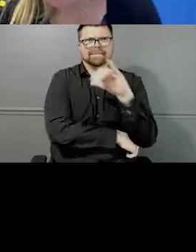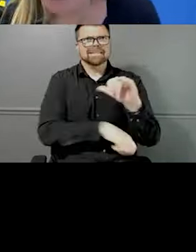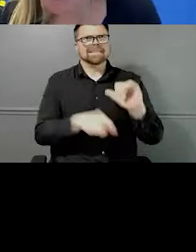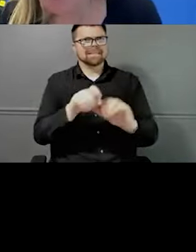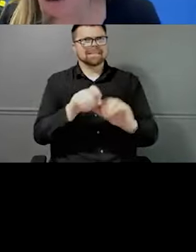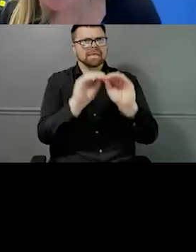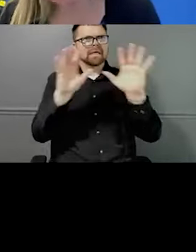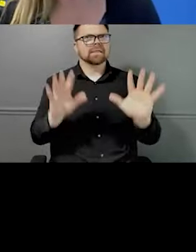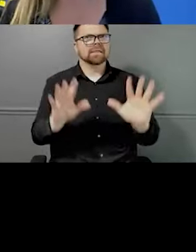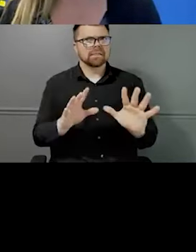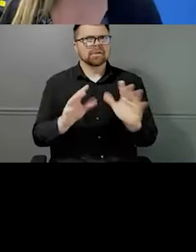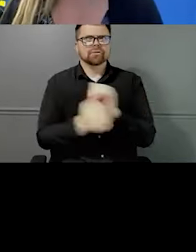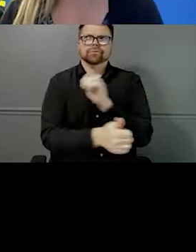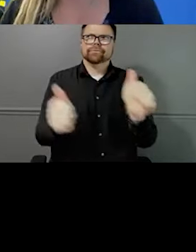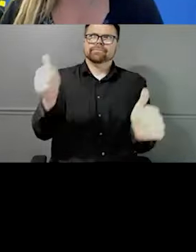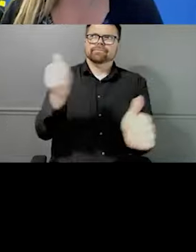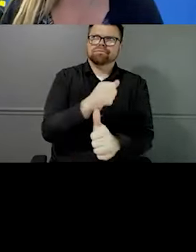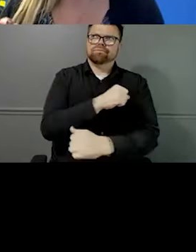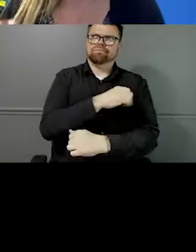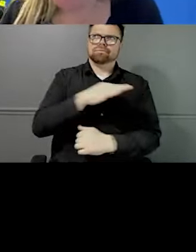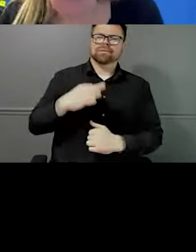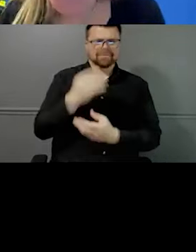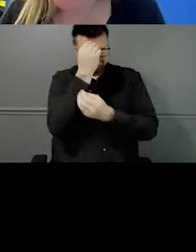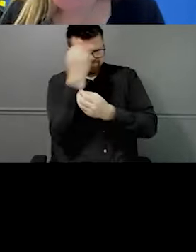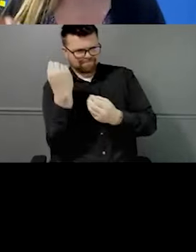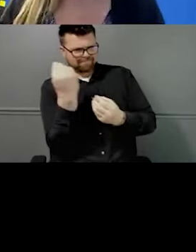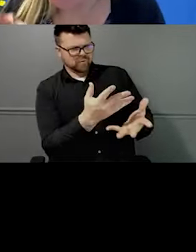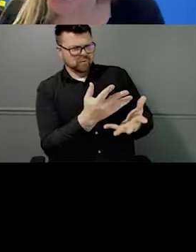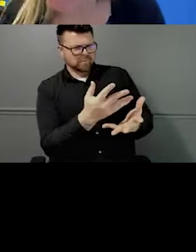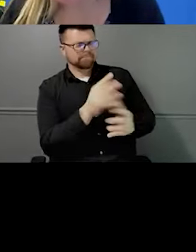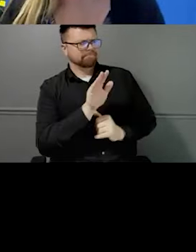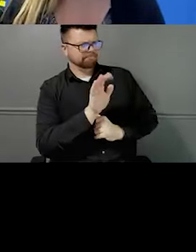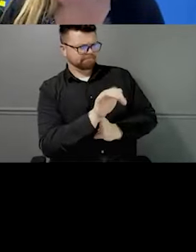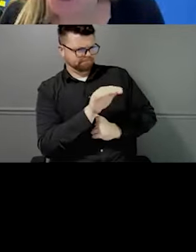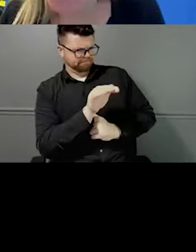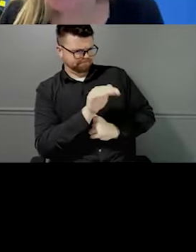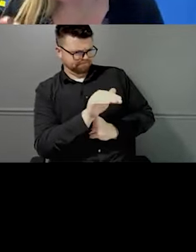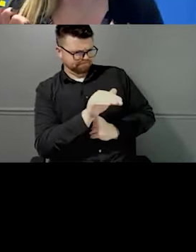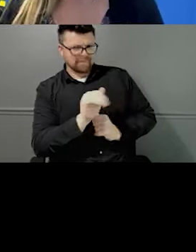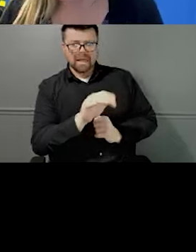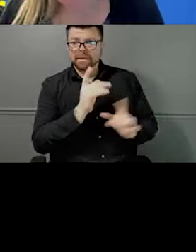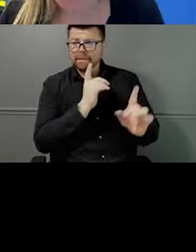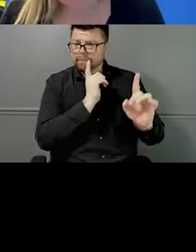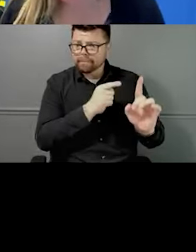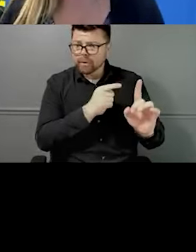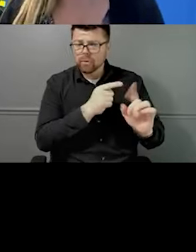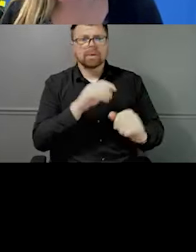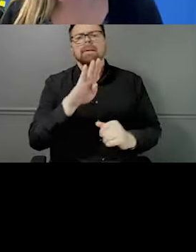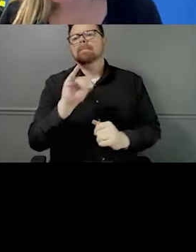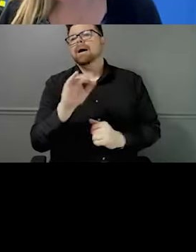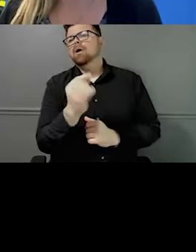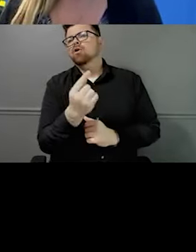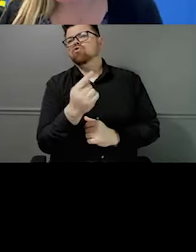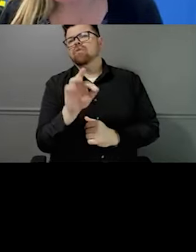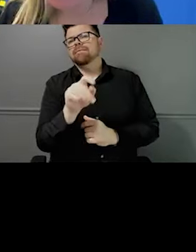senior key persons that the purpose of the biographical sketch is